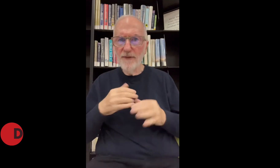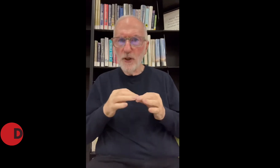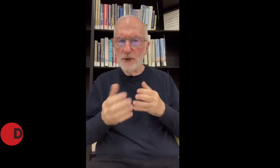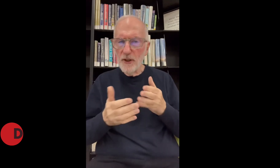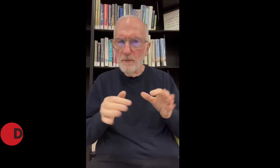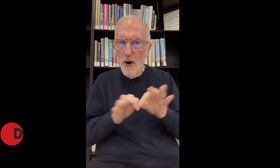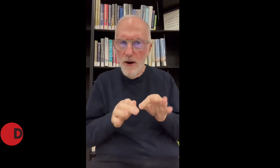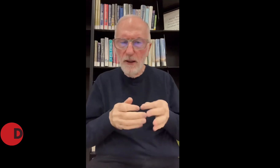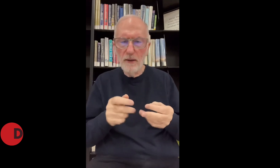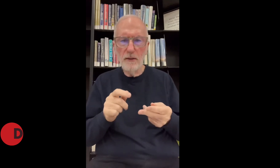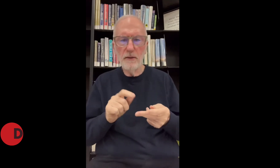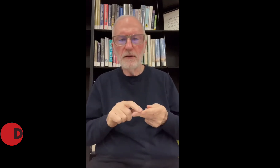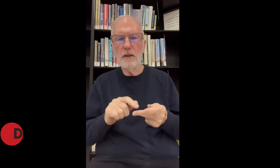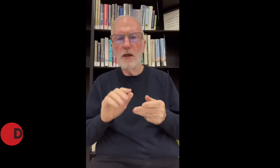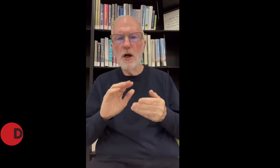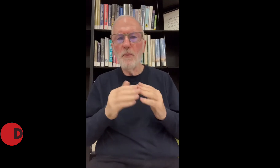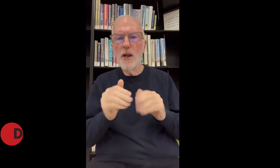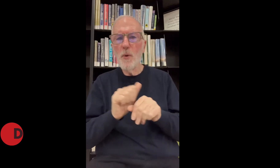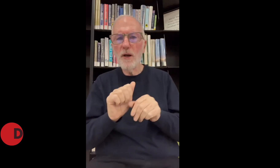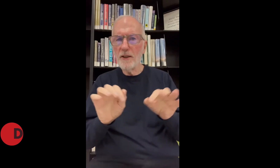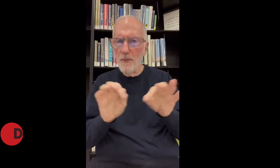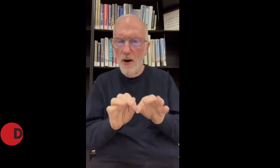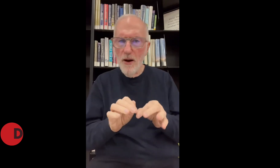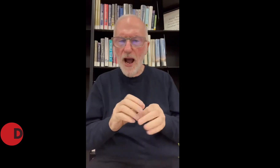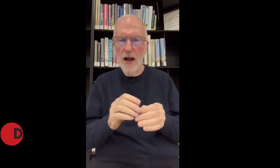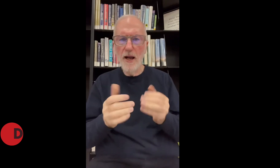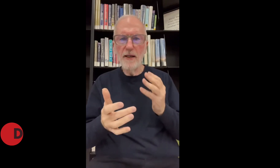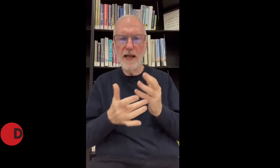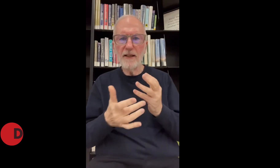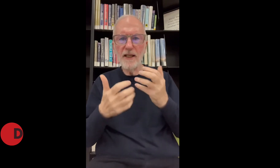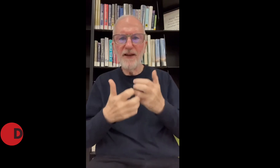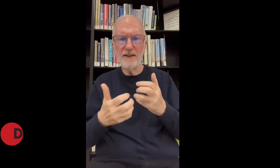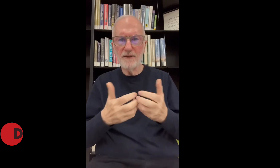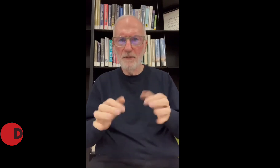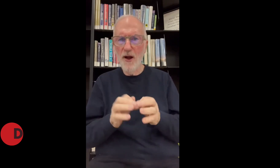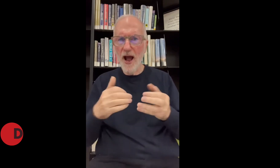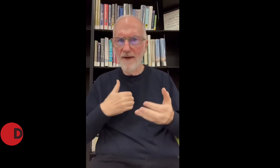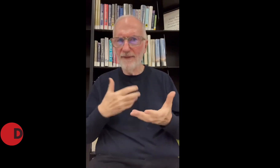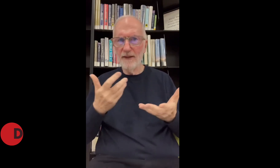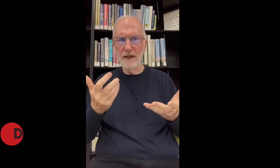technology devices are important to have.